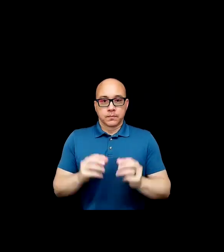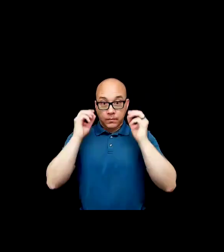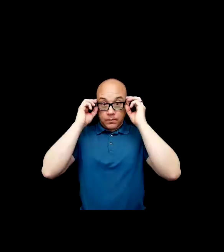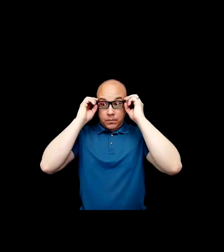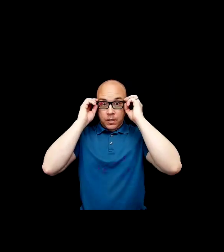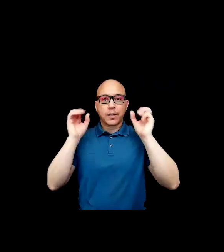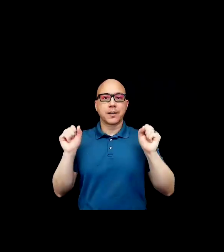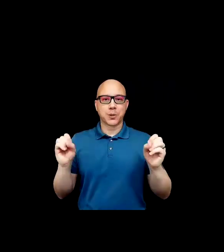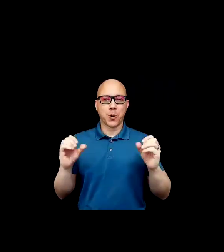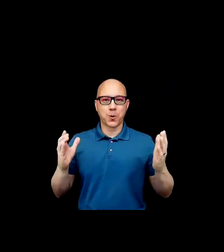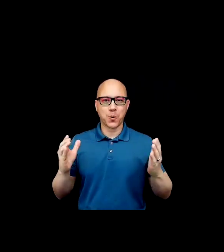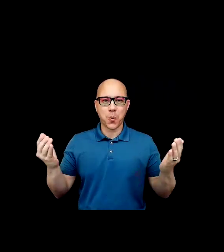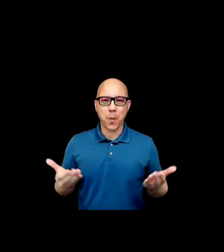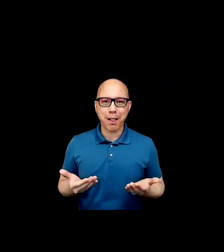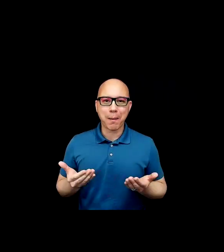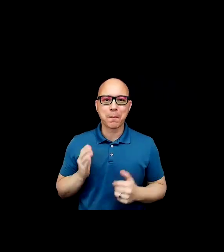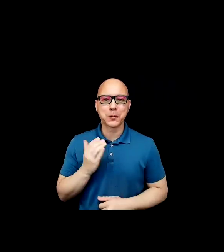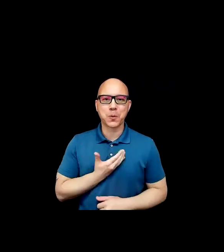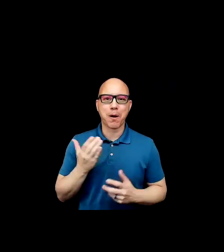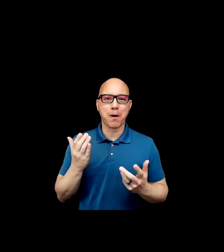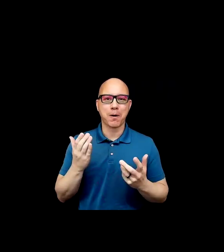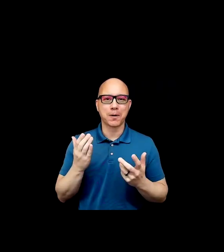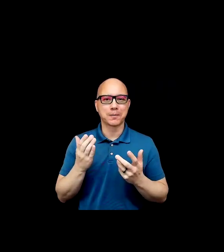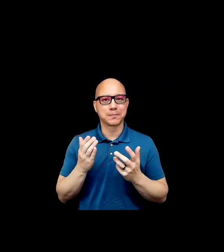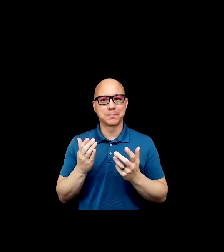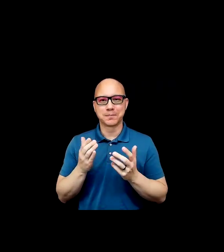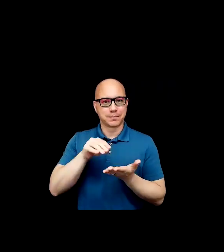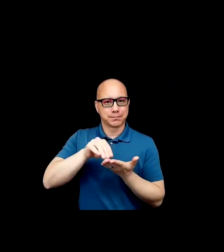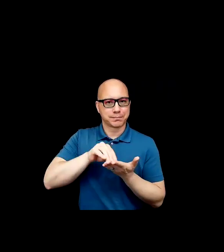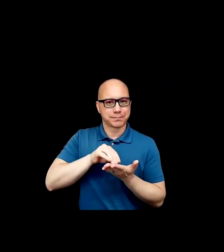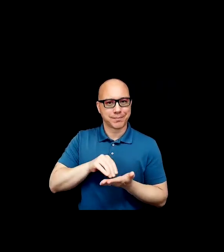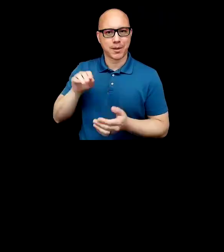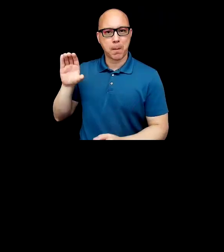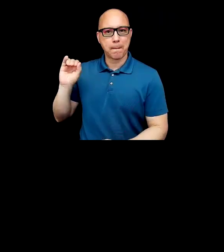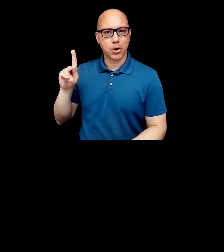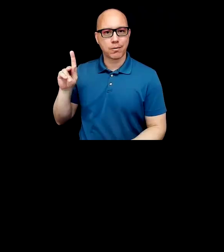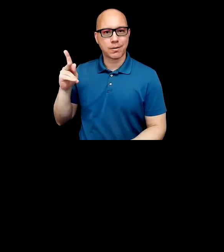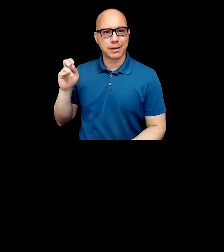So, welcome, welcome, to our Bookkeeping & Accounting Essentials for Startups. It gives